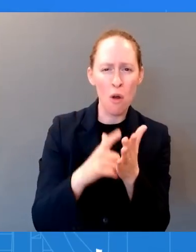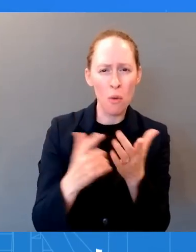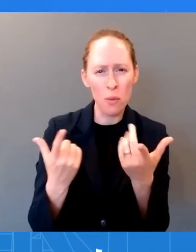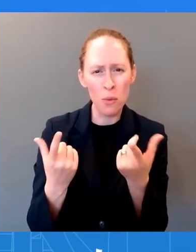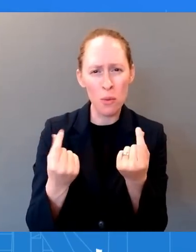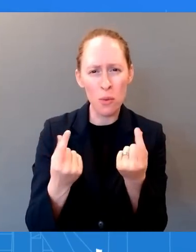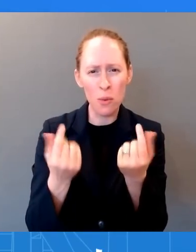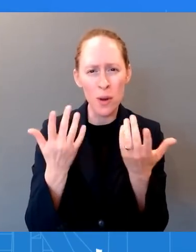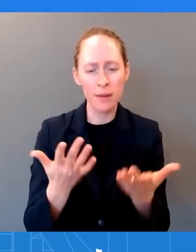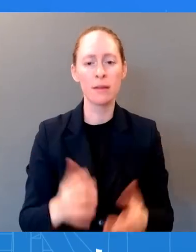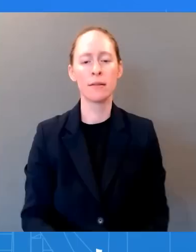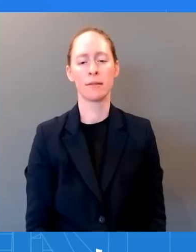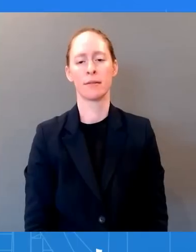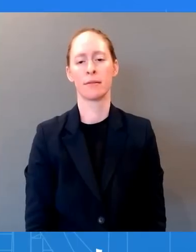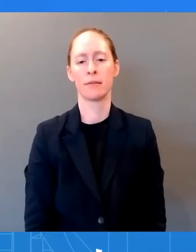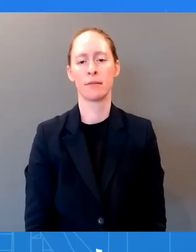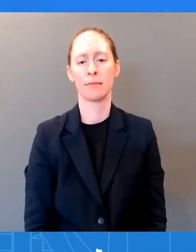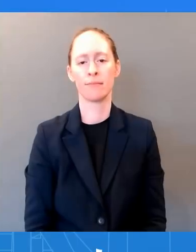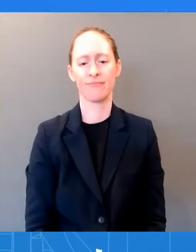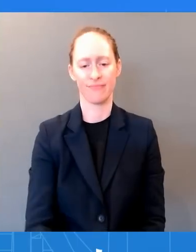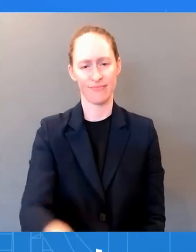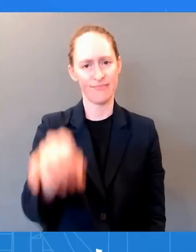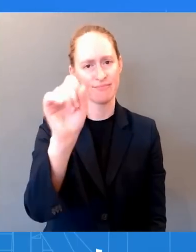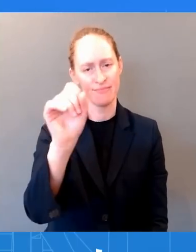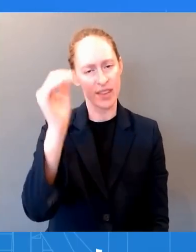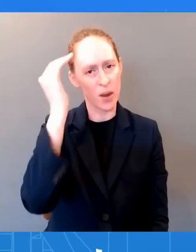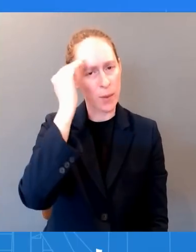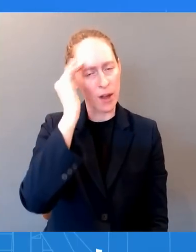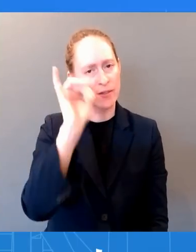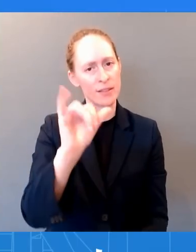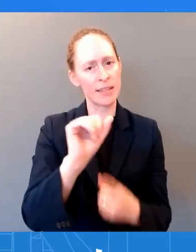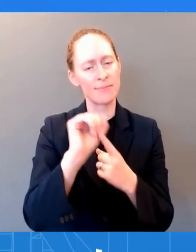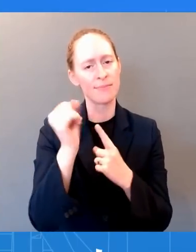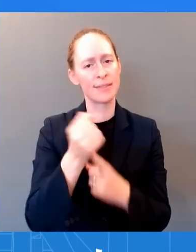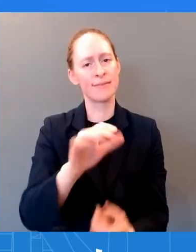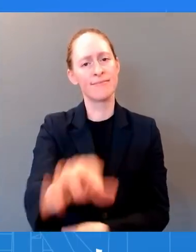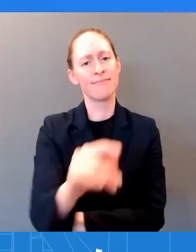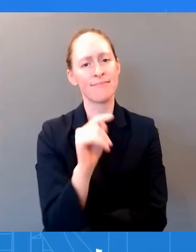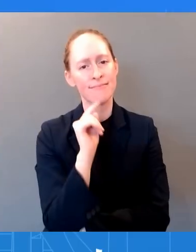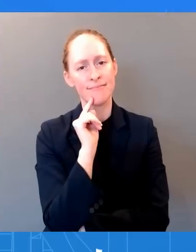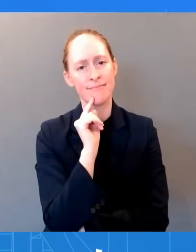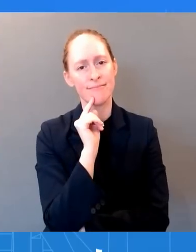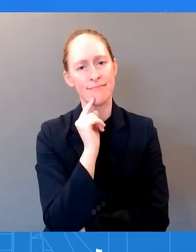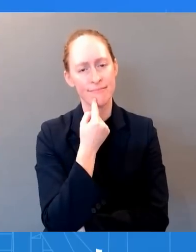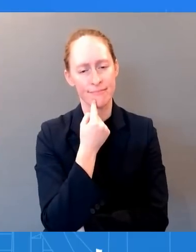Look, a lot of this is -- you know, when we talk about that MAGA agenda,